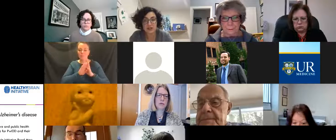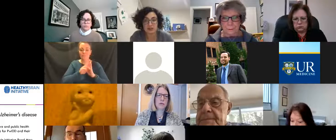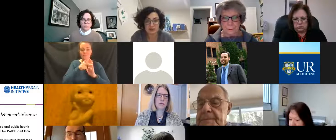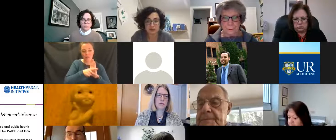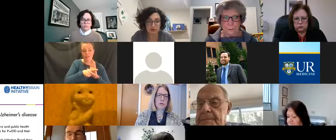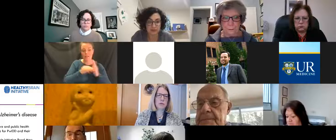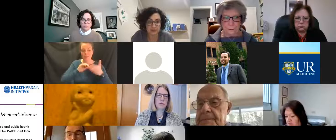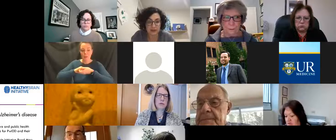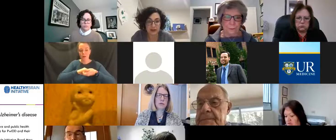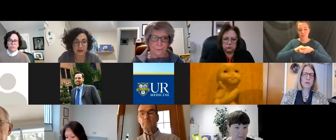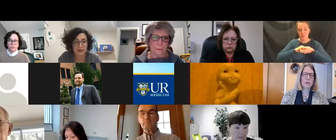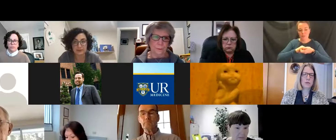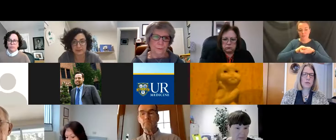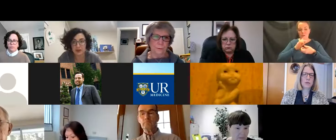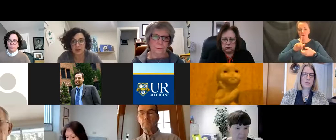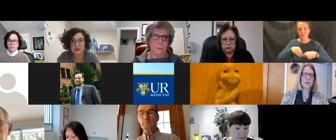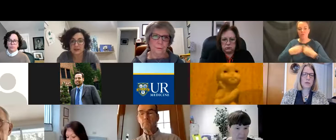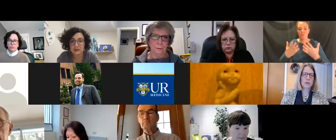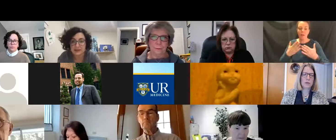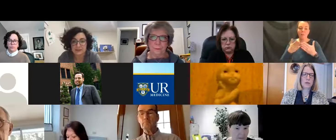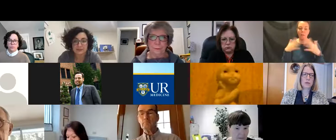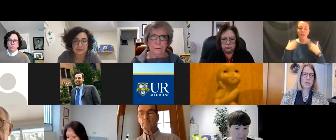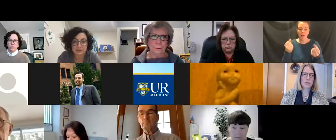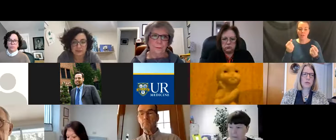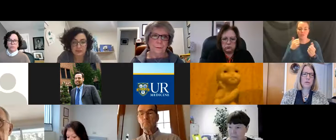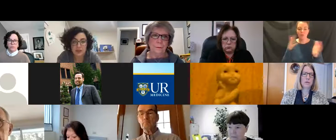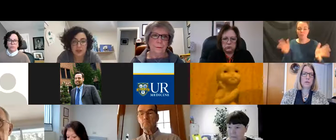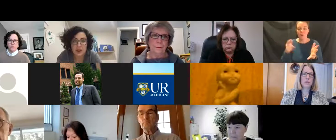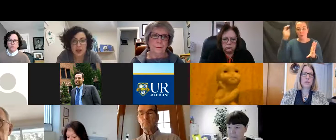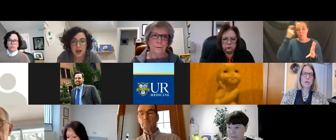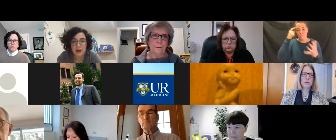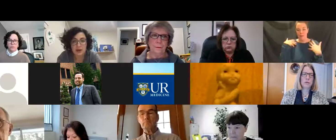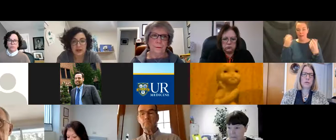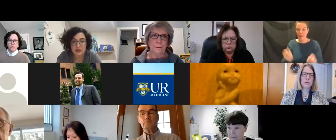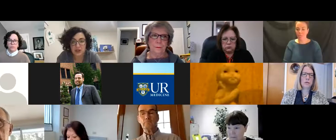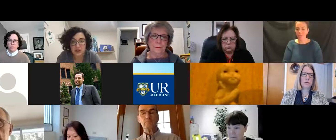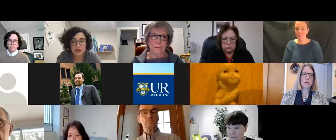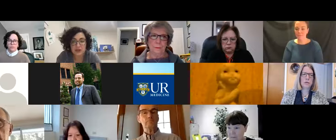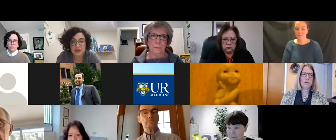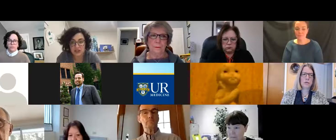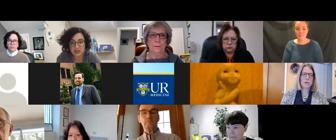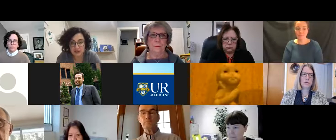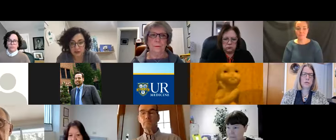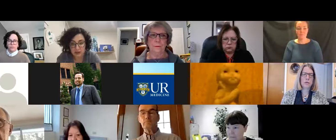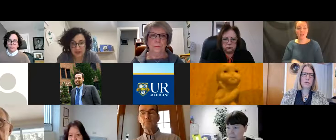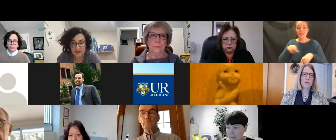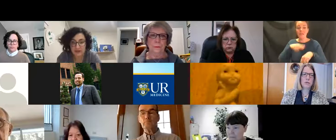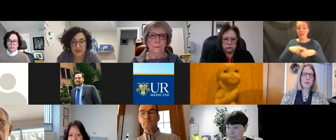to improve brain health. Next slide, please. Our national healthy brain initiative collaborative